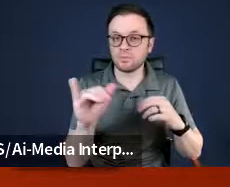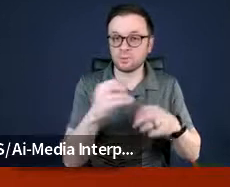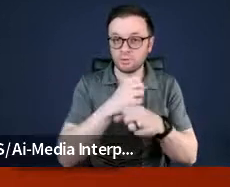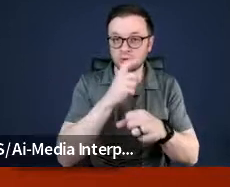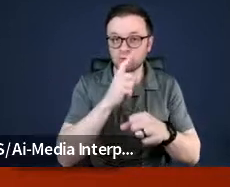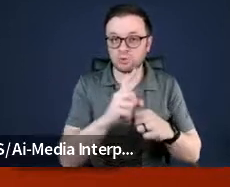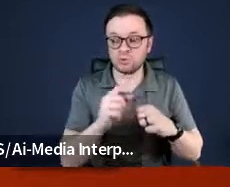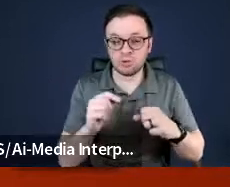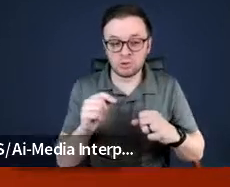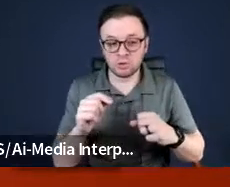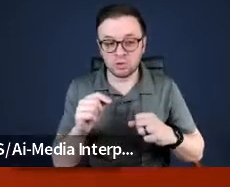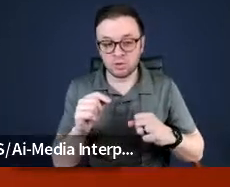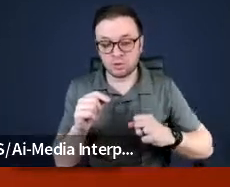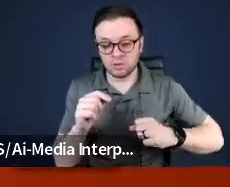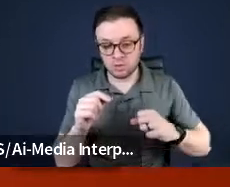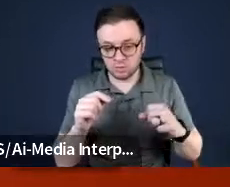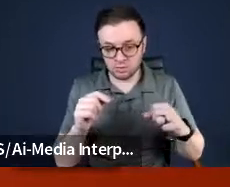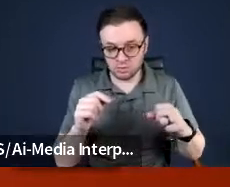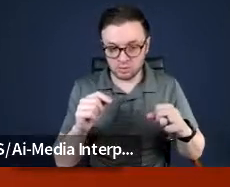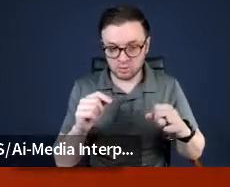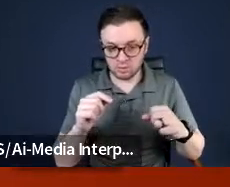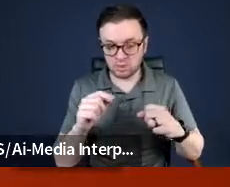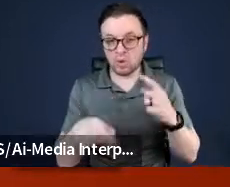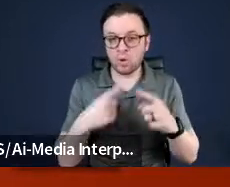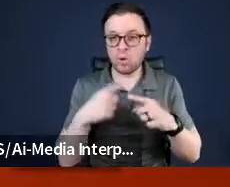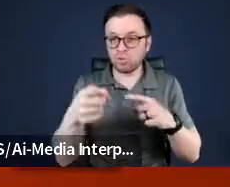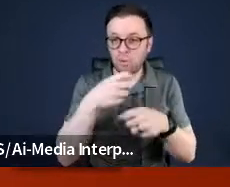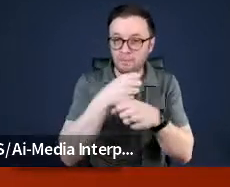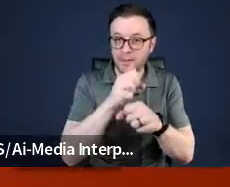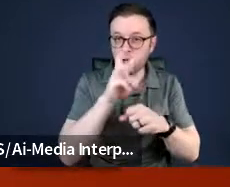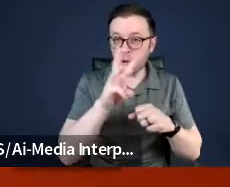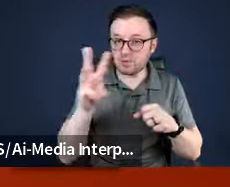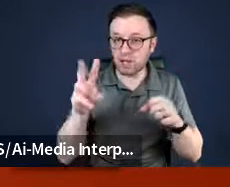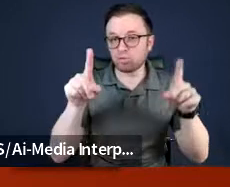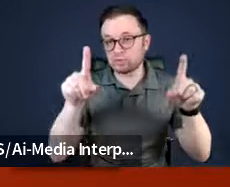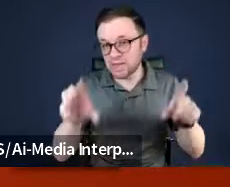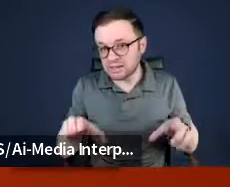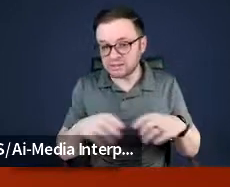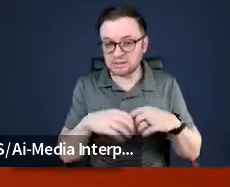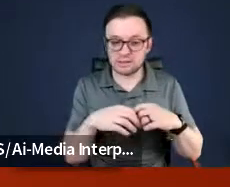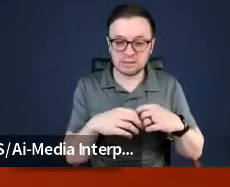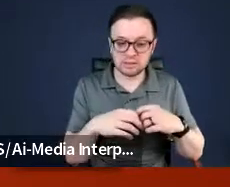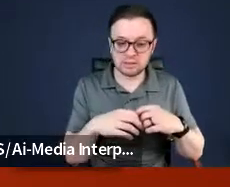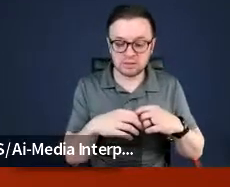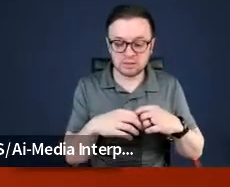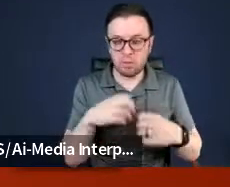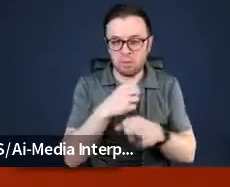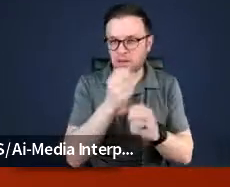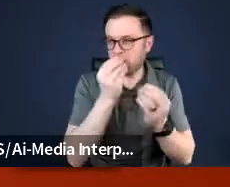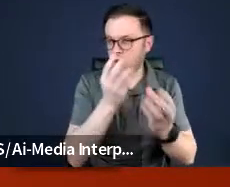And then, again, making sure that when you are creating website